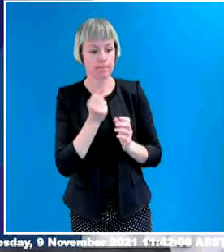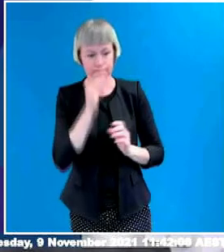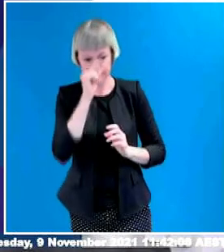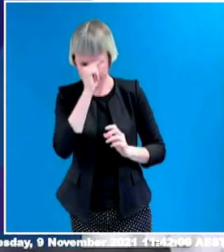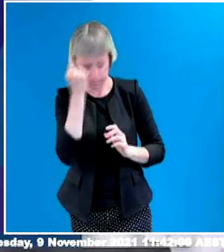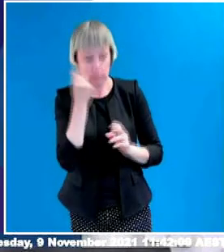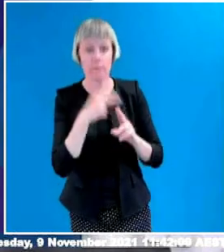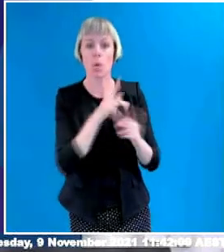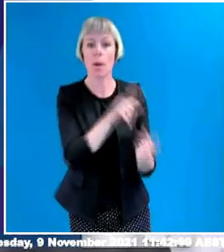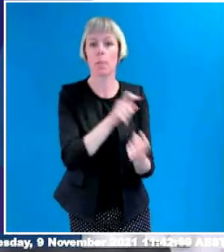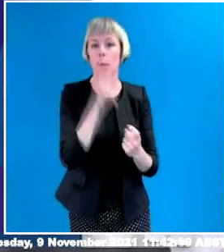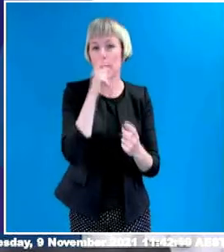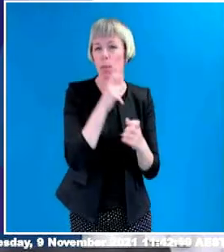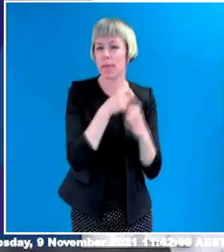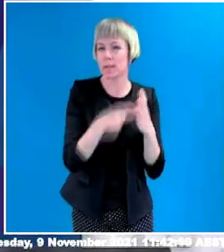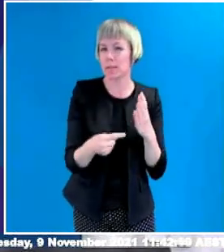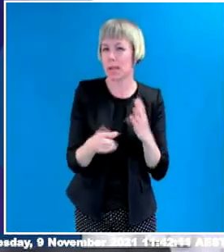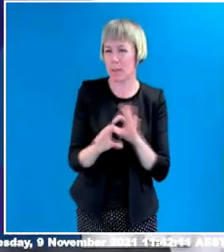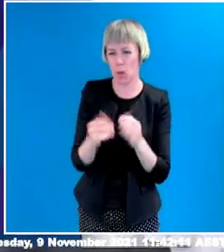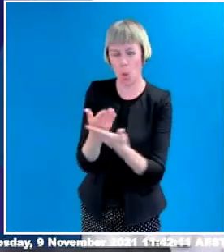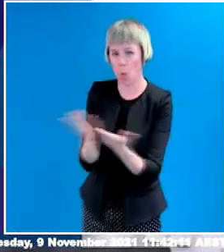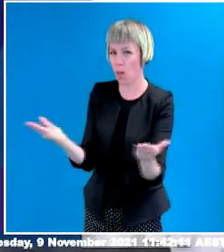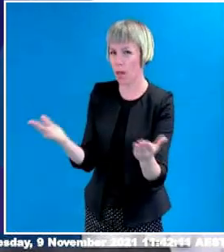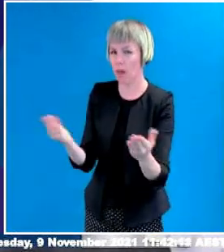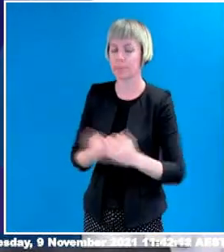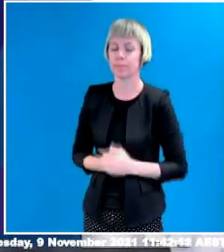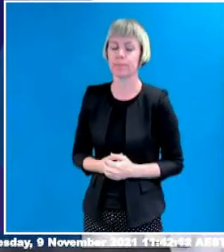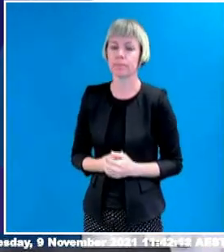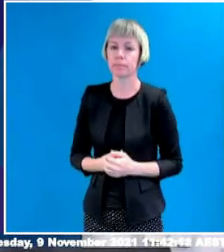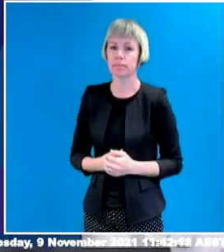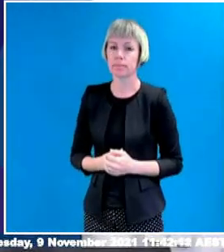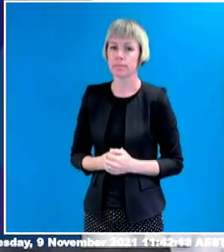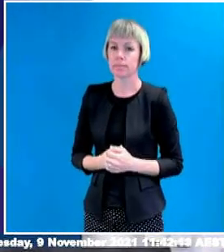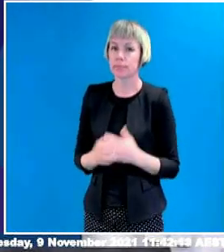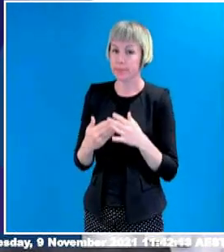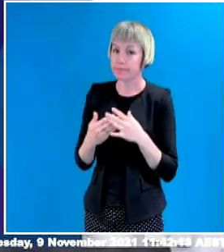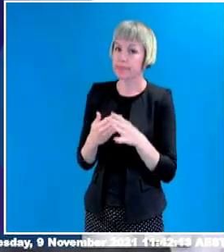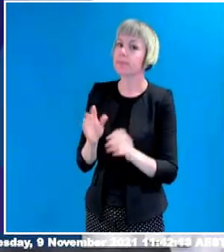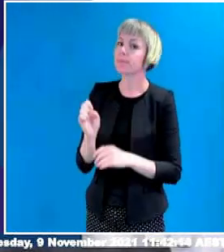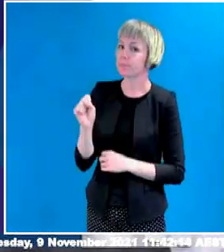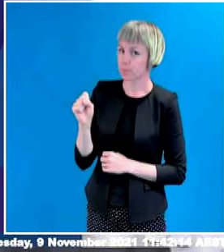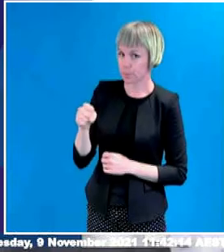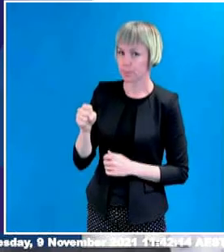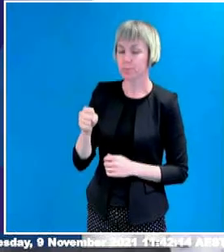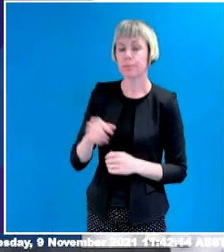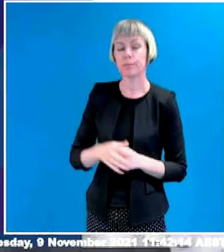One example might be to think about, if you were thinking about